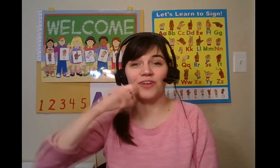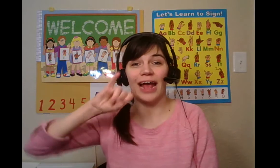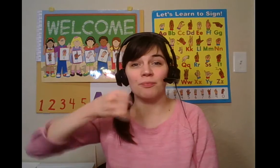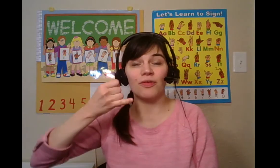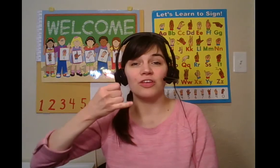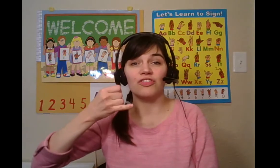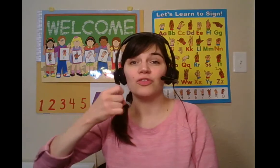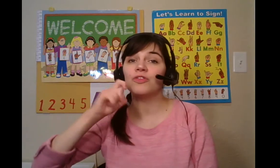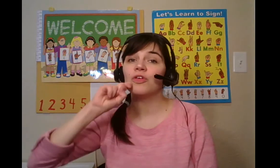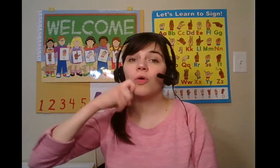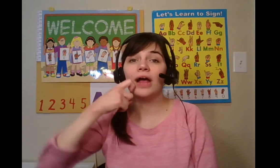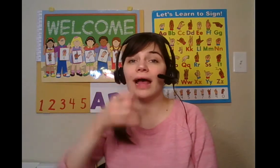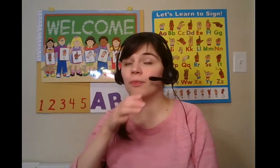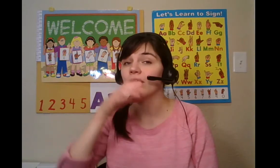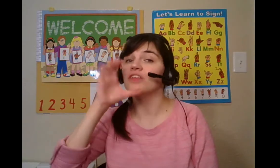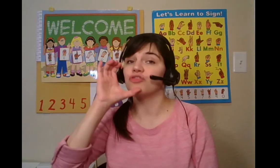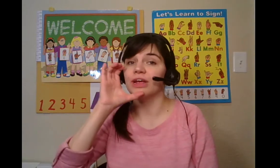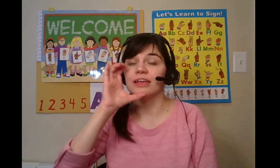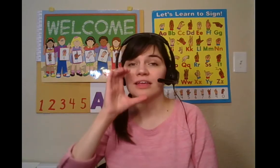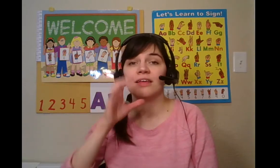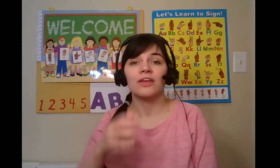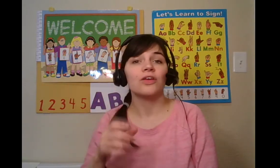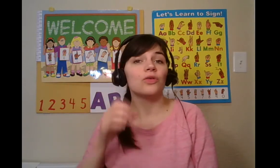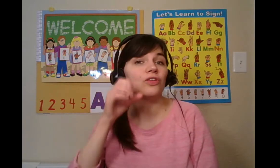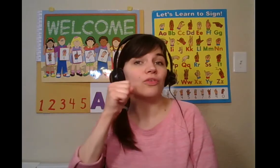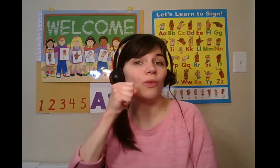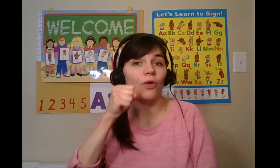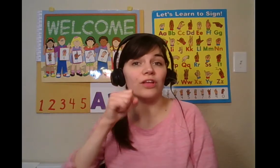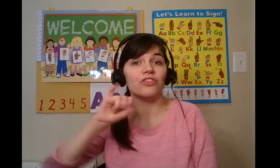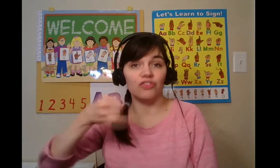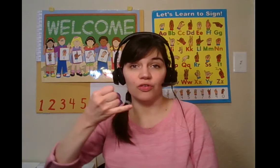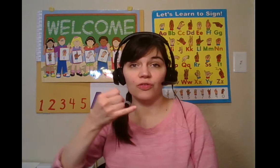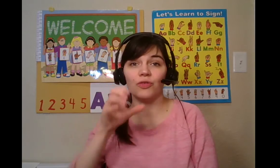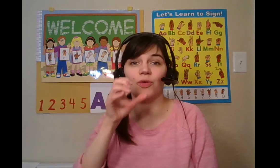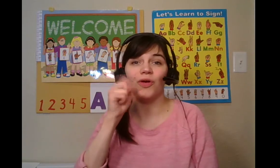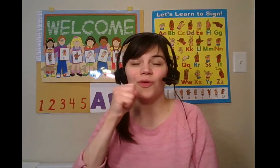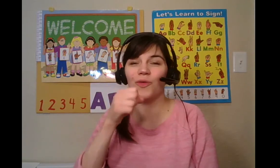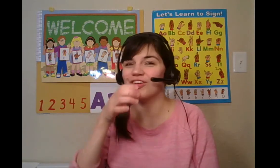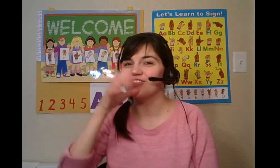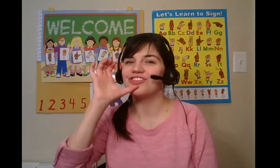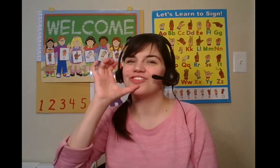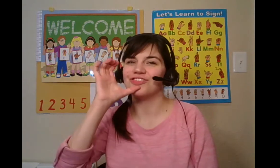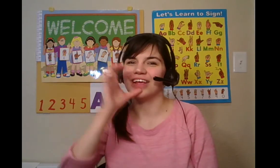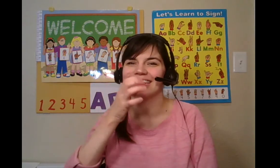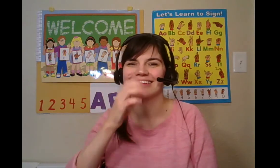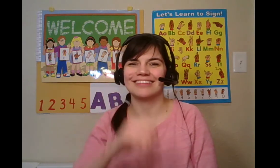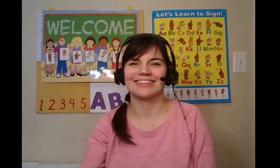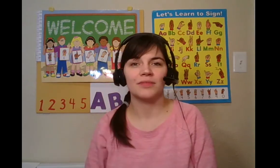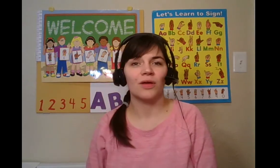apple and juice or apple and drink. You can do orange juice or orange drink. Or